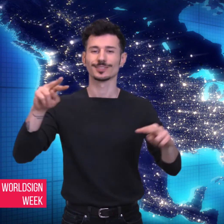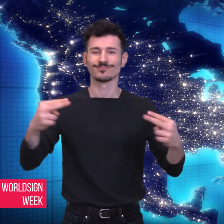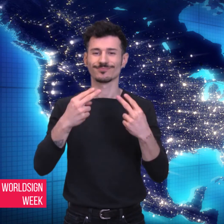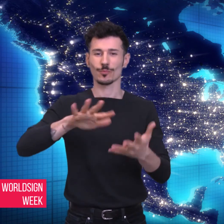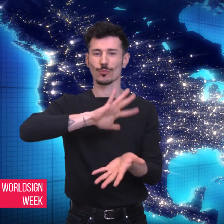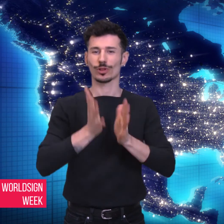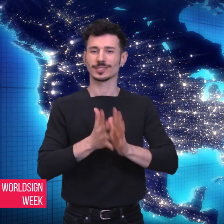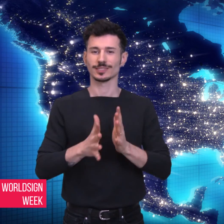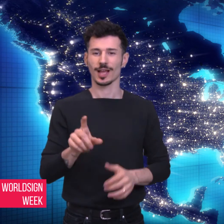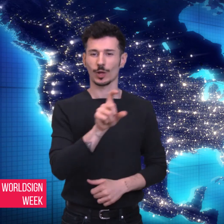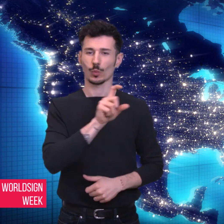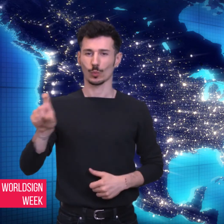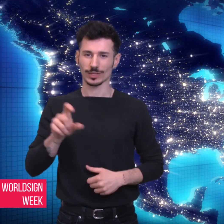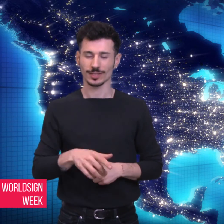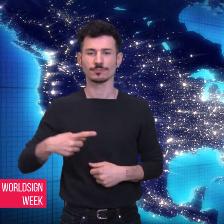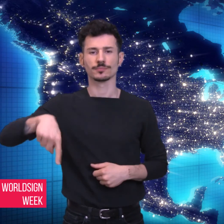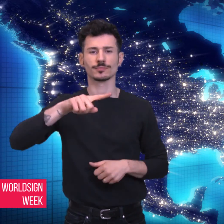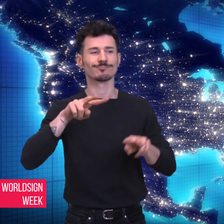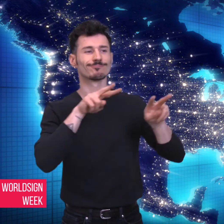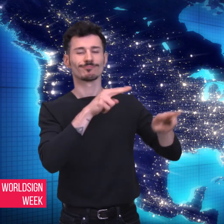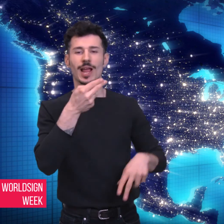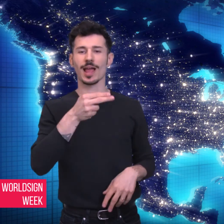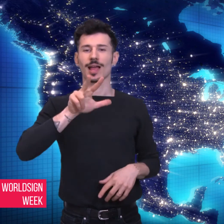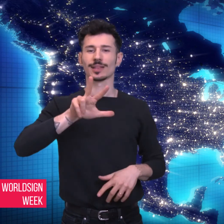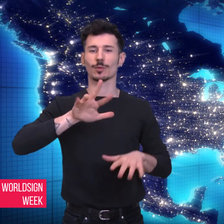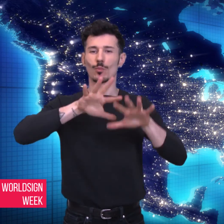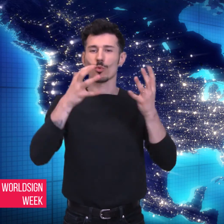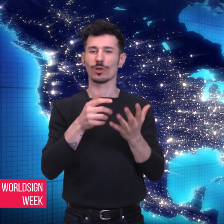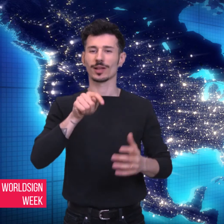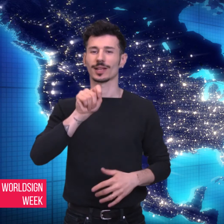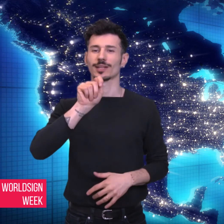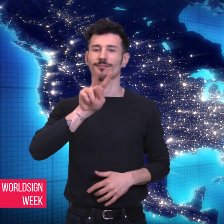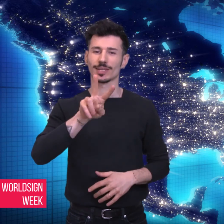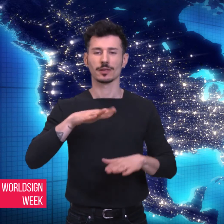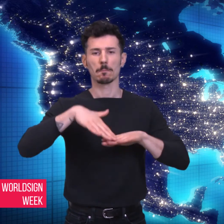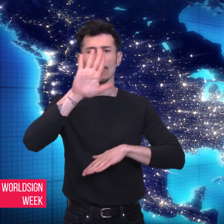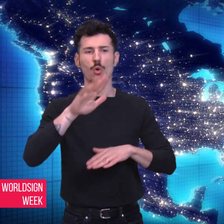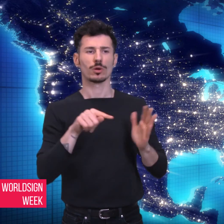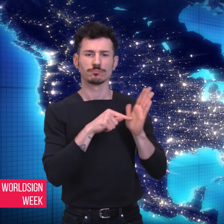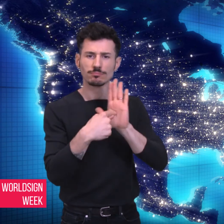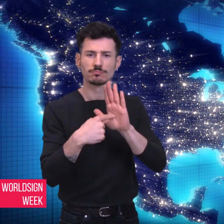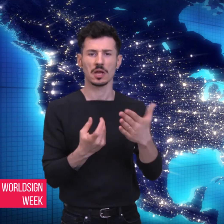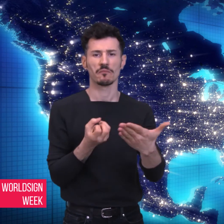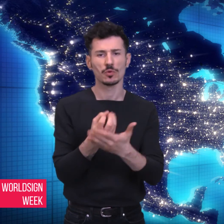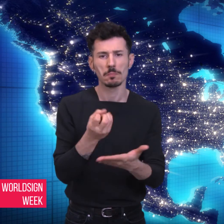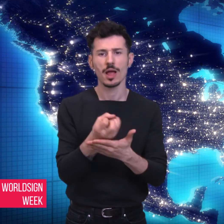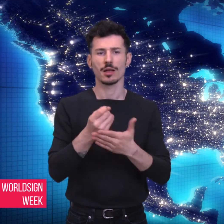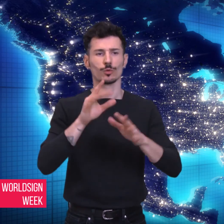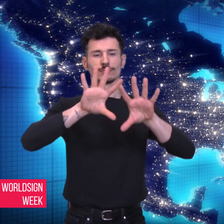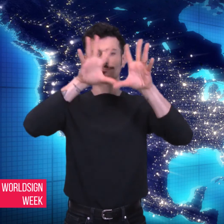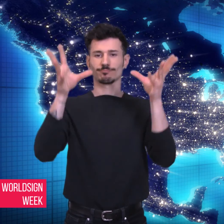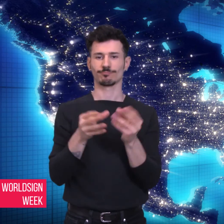Thank you for watching WorldSign Week, visit H3WORLD.TV for more shows,